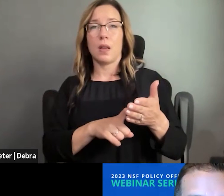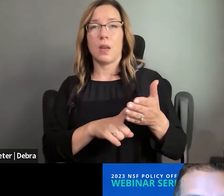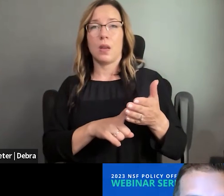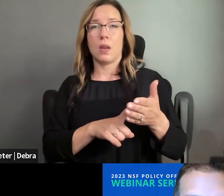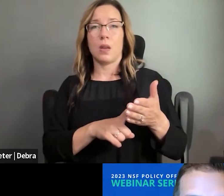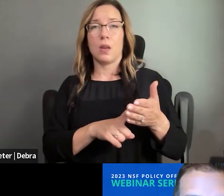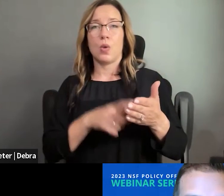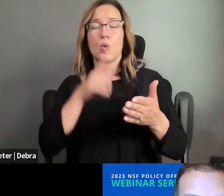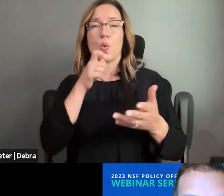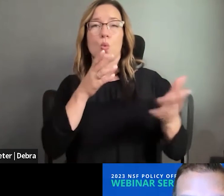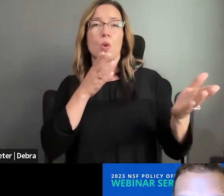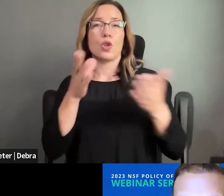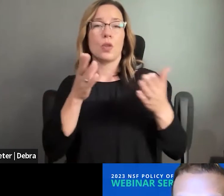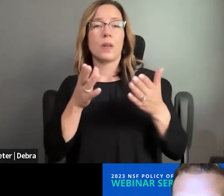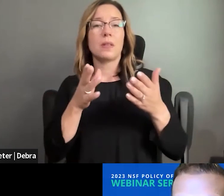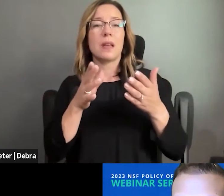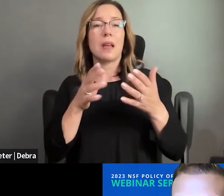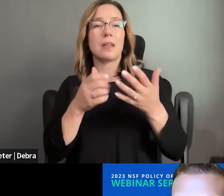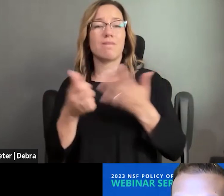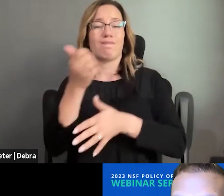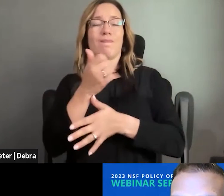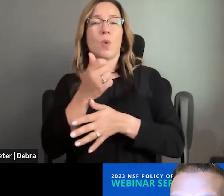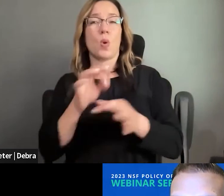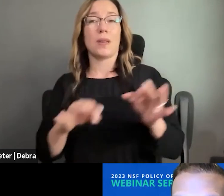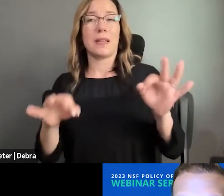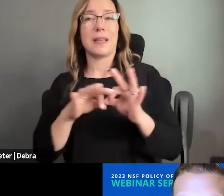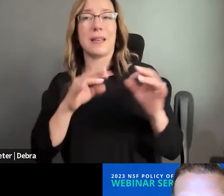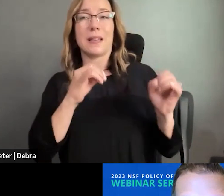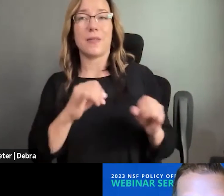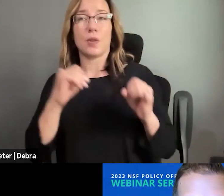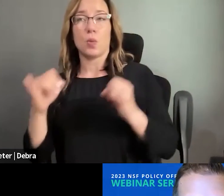senior/key individuals on a proposal submitted to NSF.